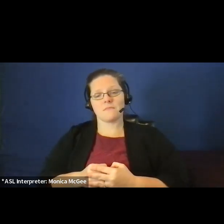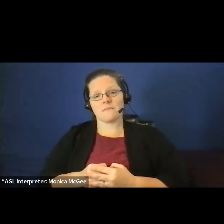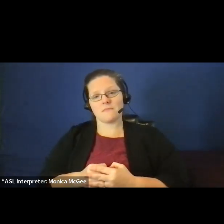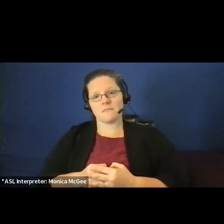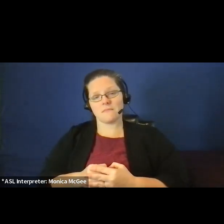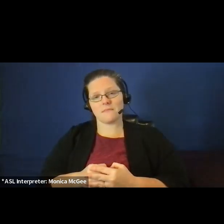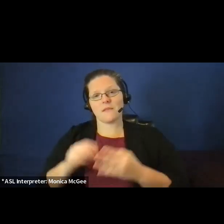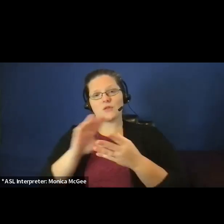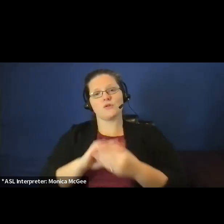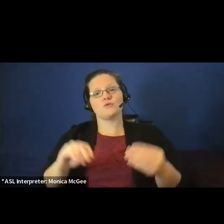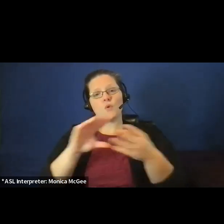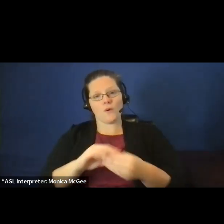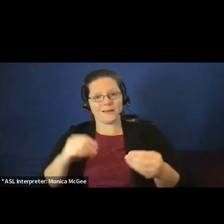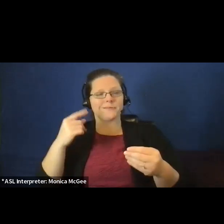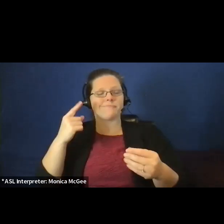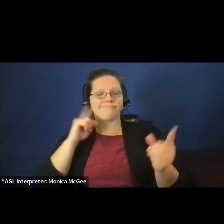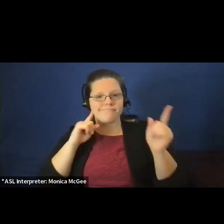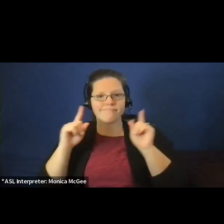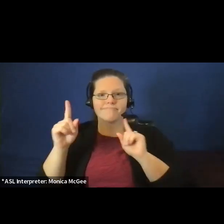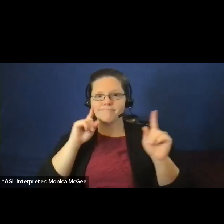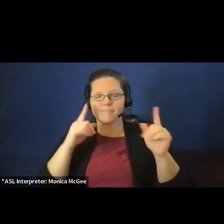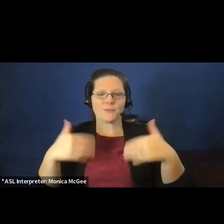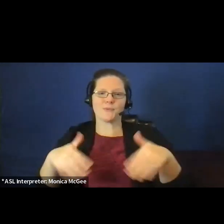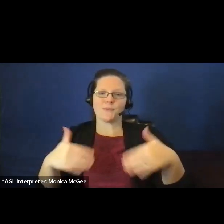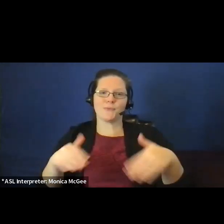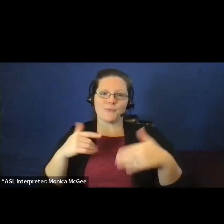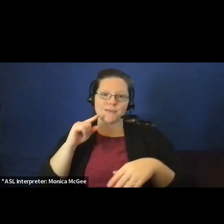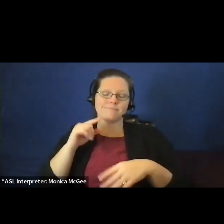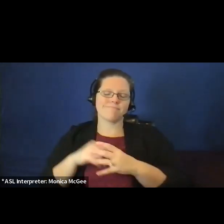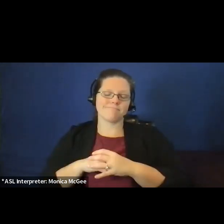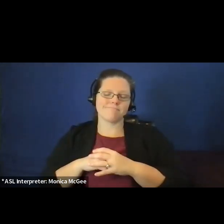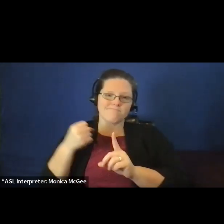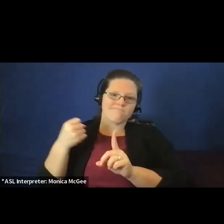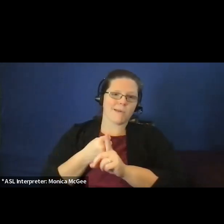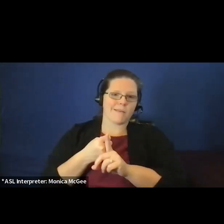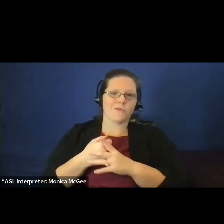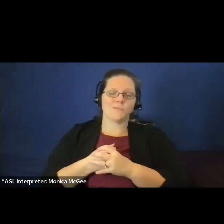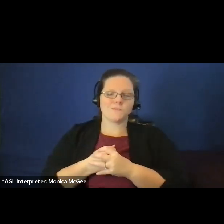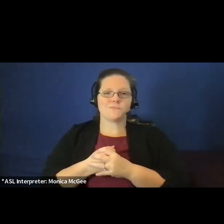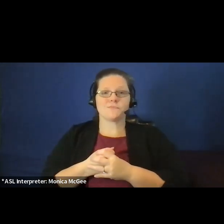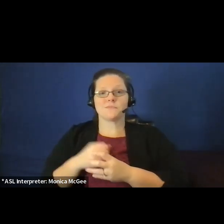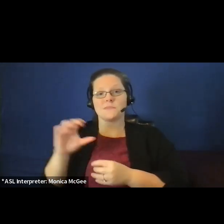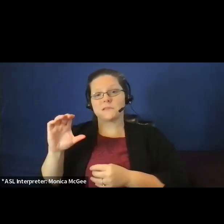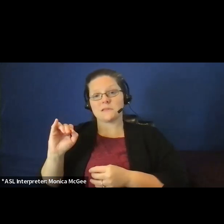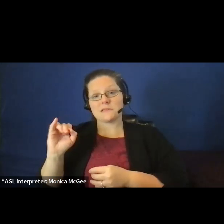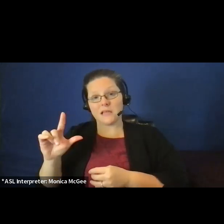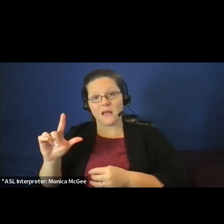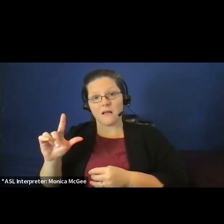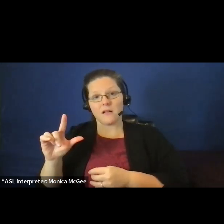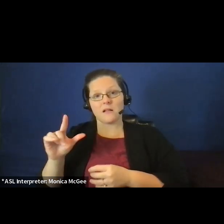check box for me because -- and for the state. The stories that are coming